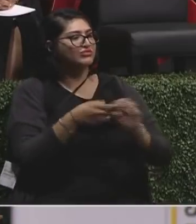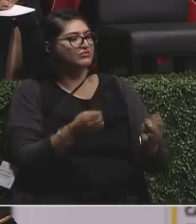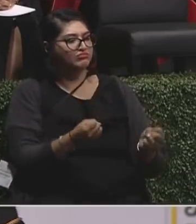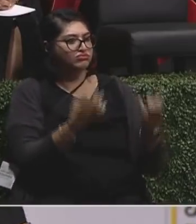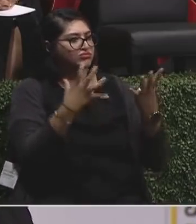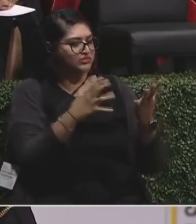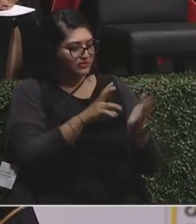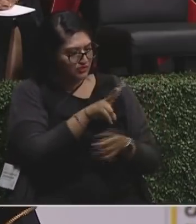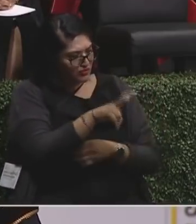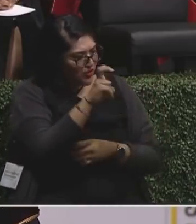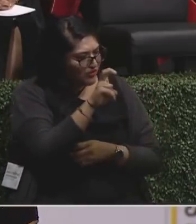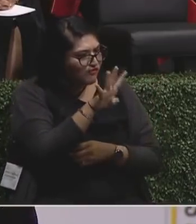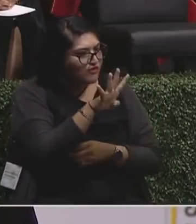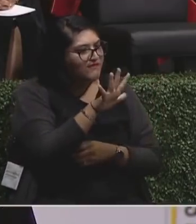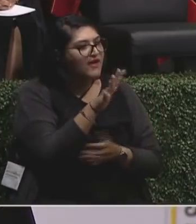TODAY YOU WILL BECOME ALUMNI OF CAL STATE LA.